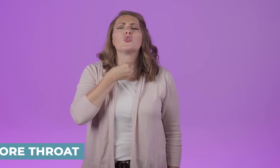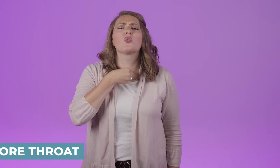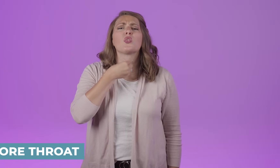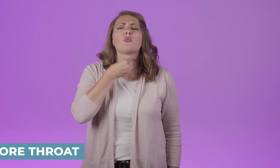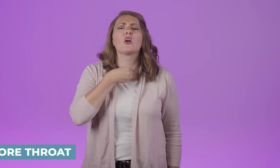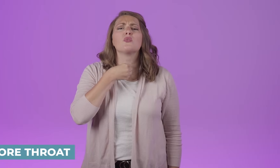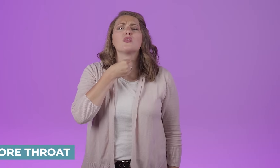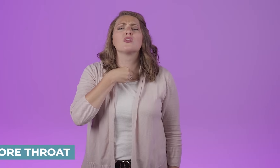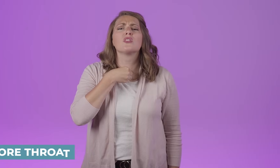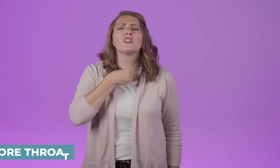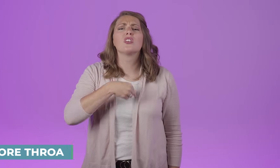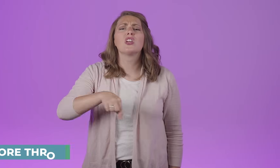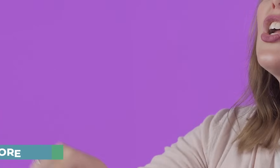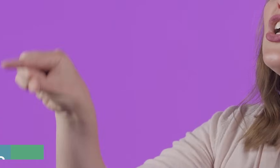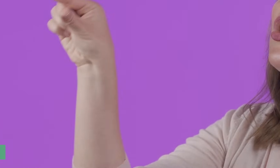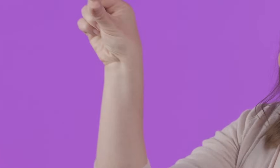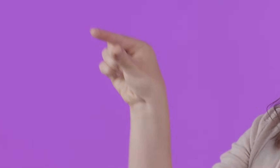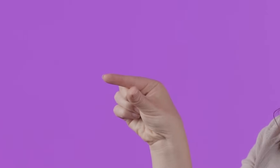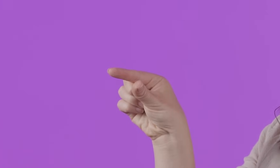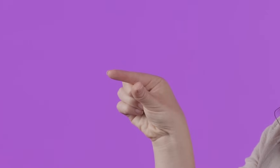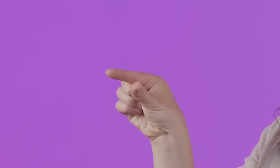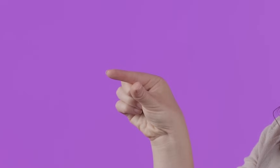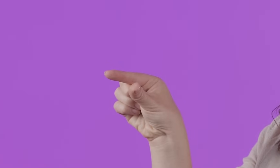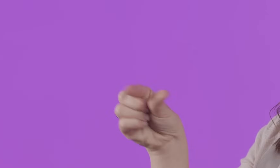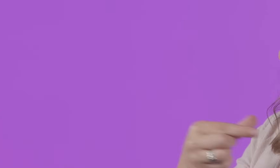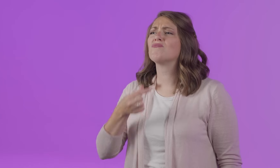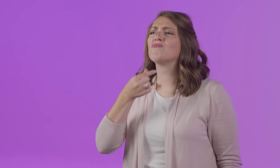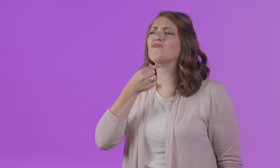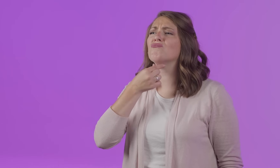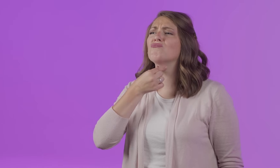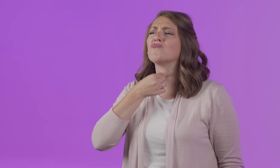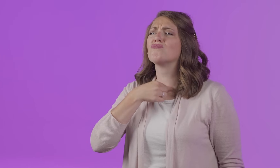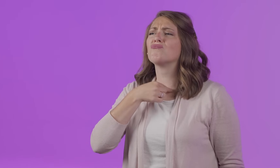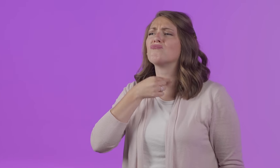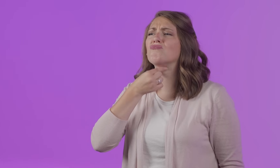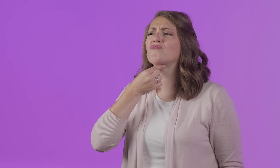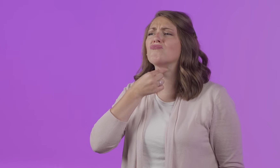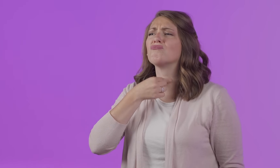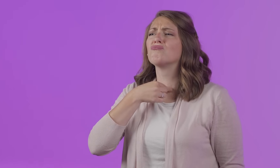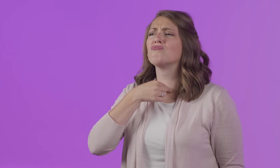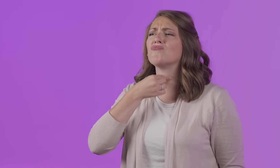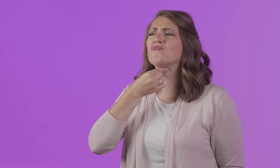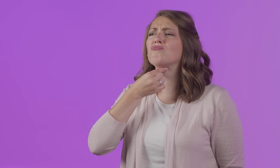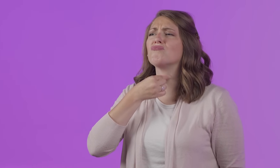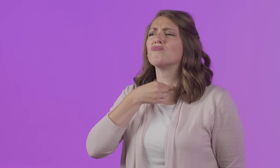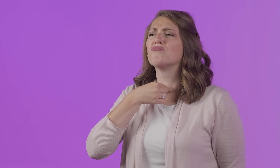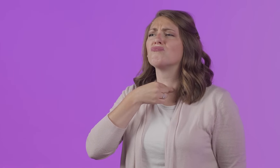sore throat,' you have a 'G' shaped hand and you're moving it up and down on your throat with a